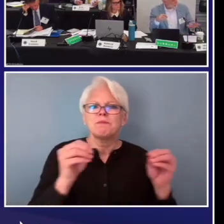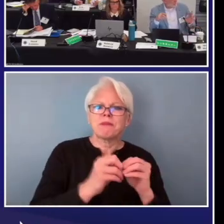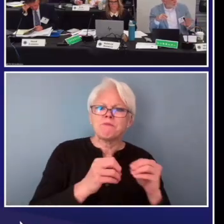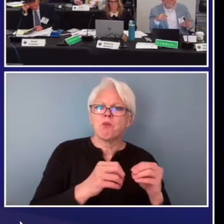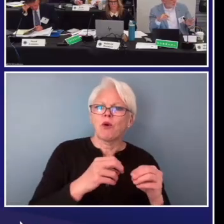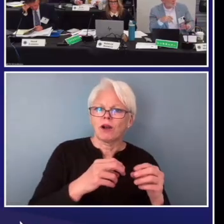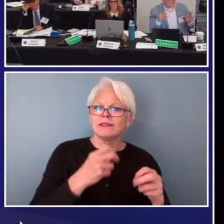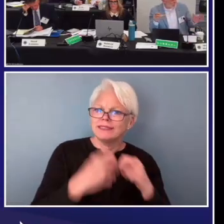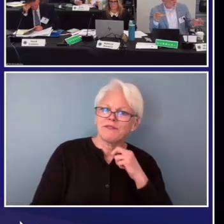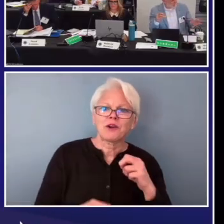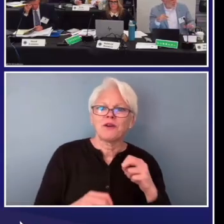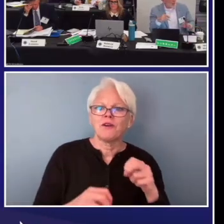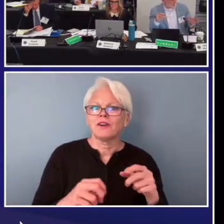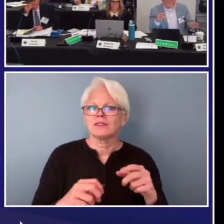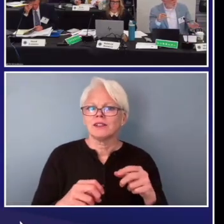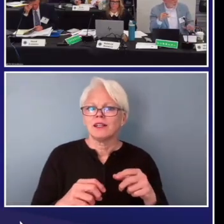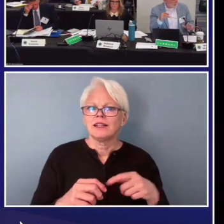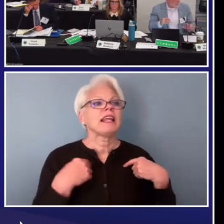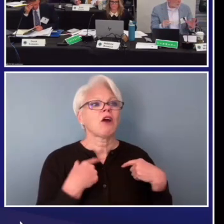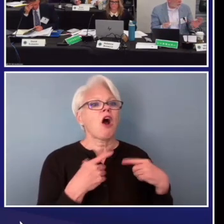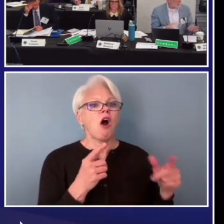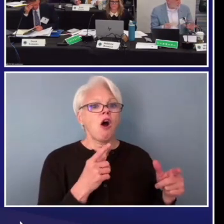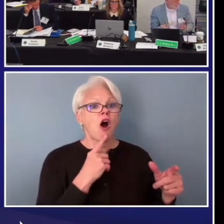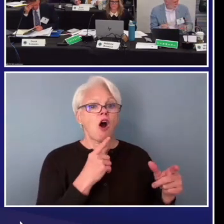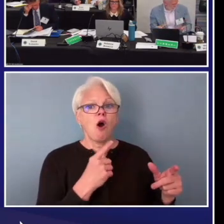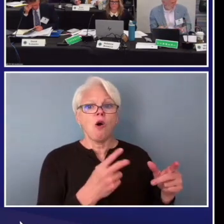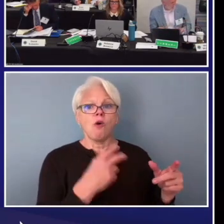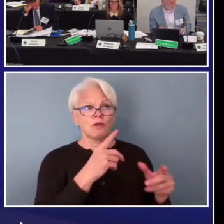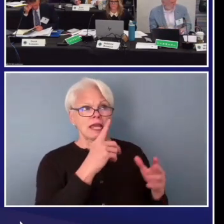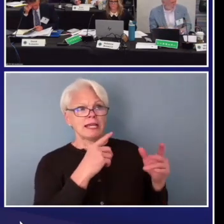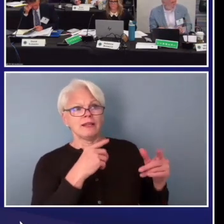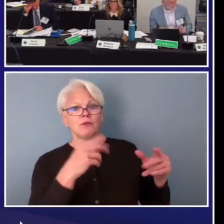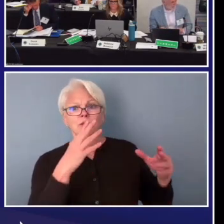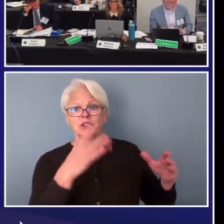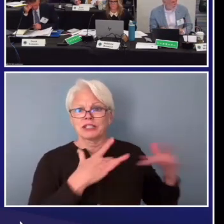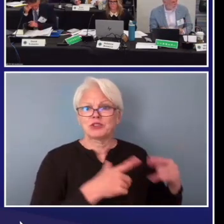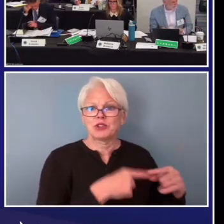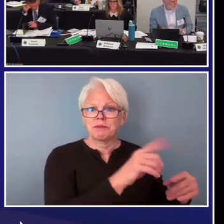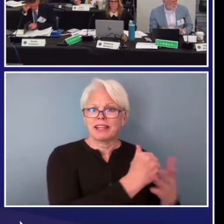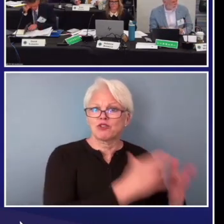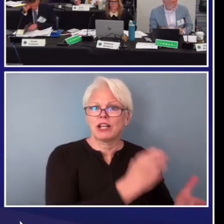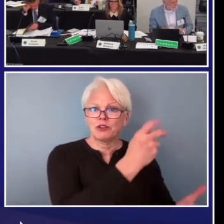just we want to leave now and seek another creditor. So if you're open to some potentiality there, I'd like to send something over.